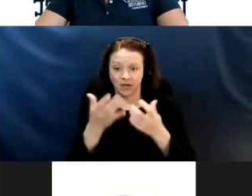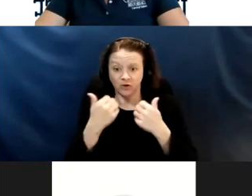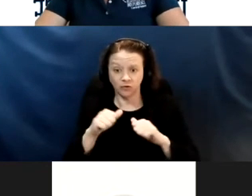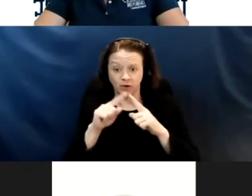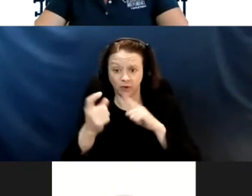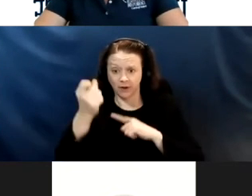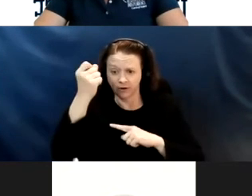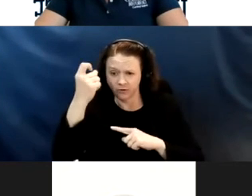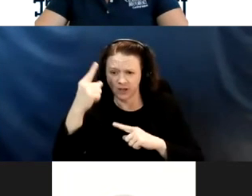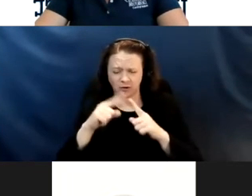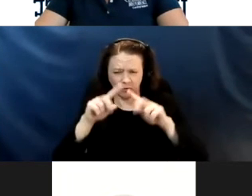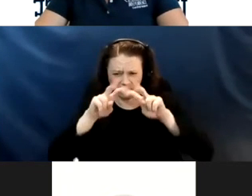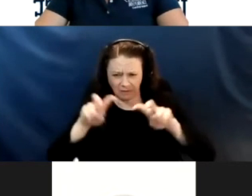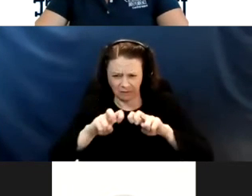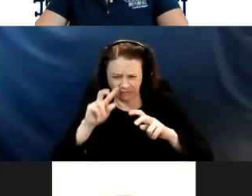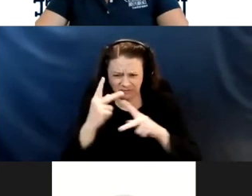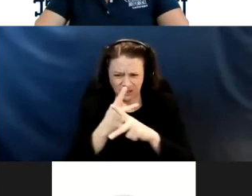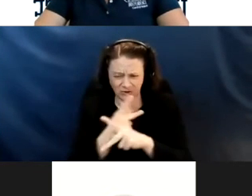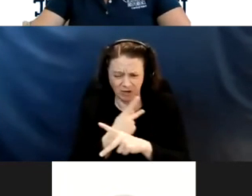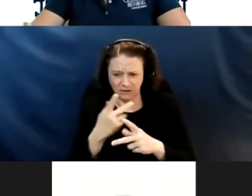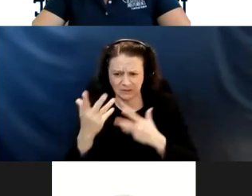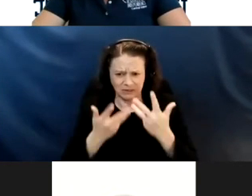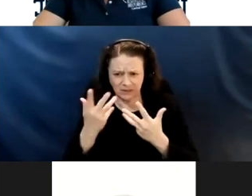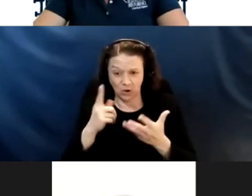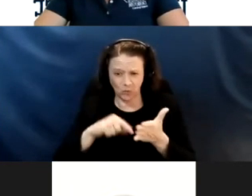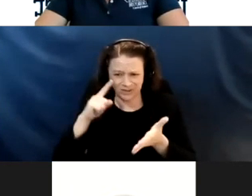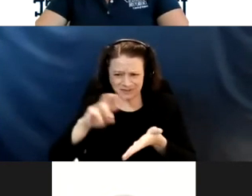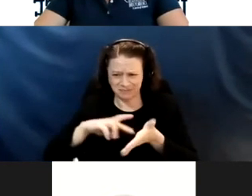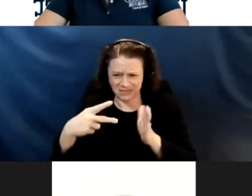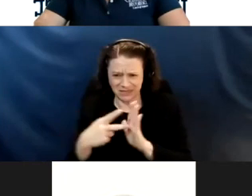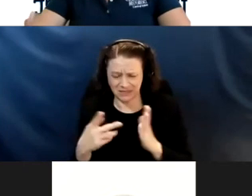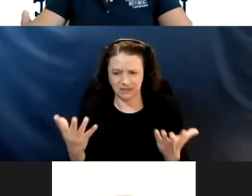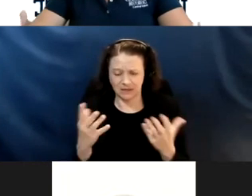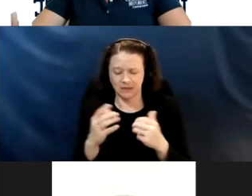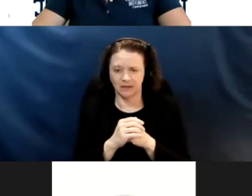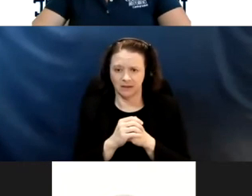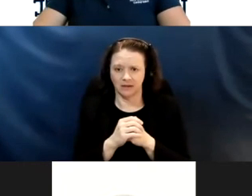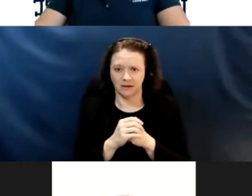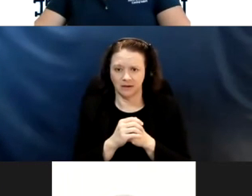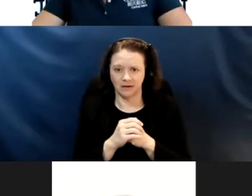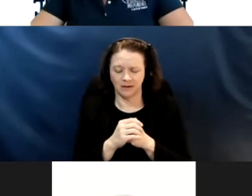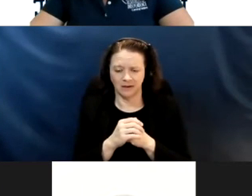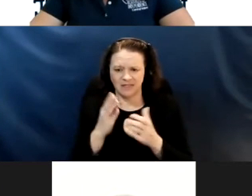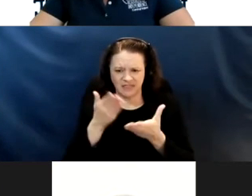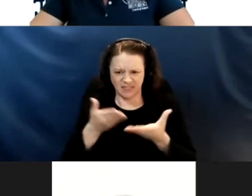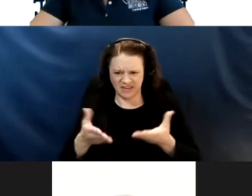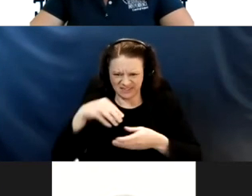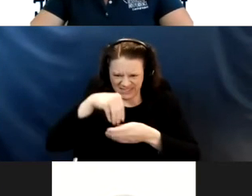or decipher what it means, the ingredients in the vaccine